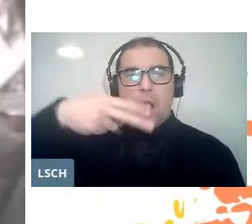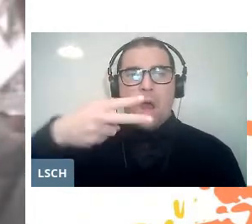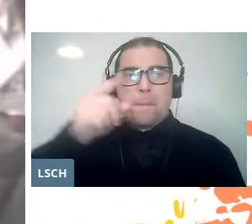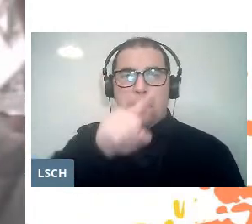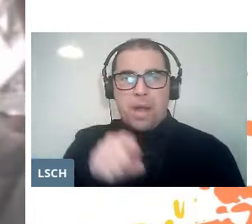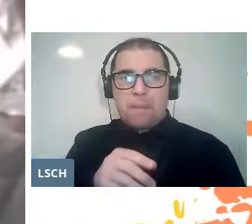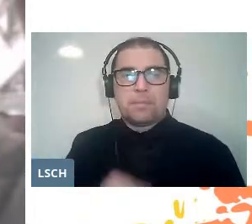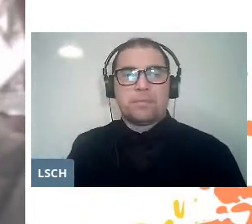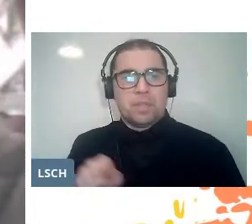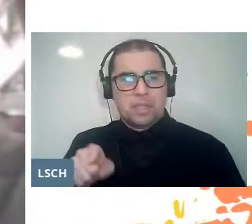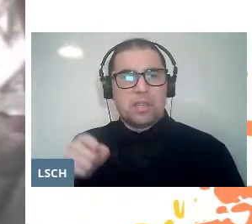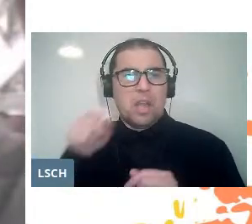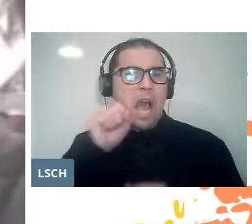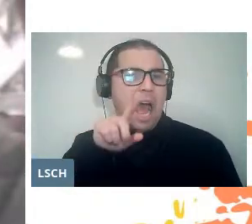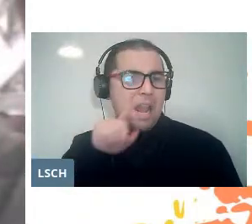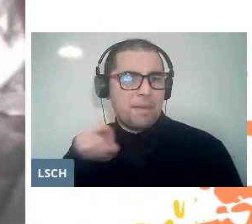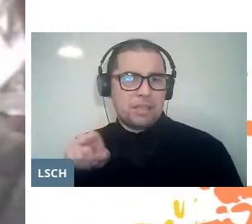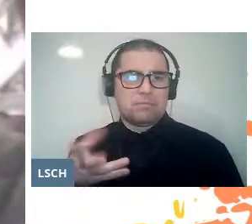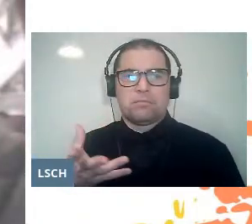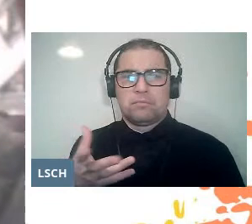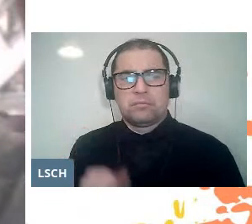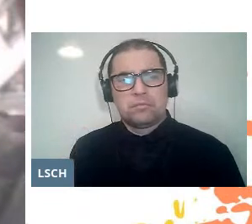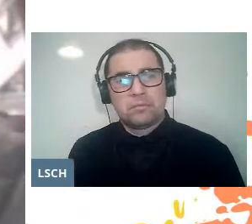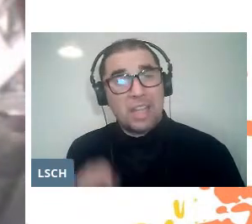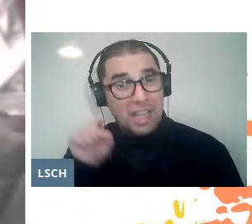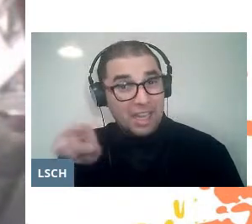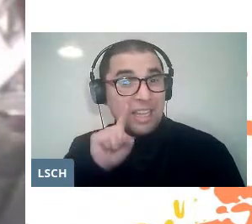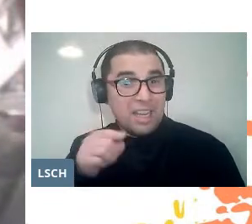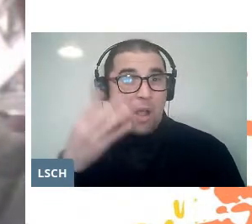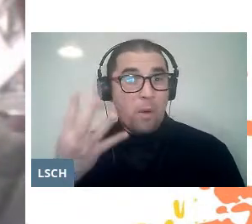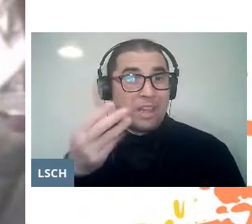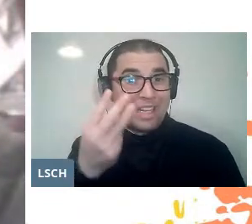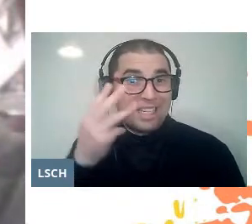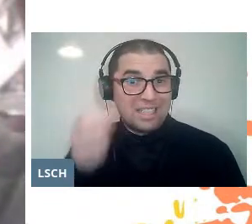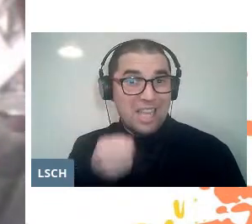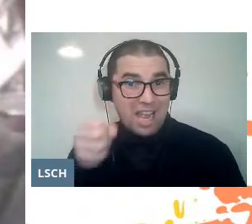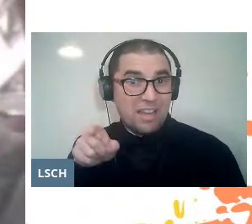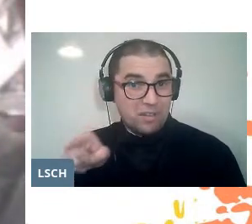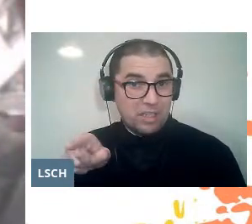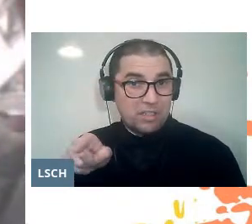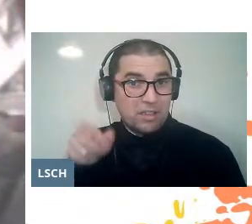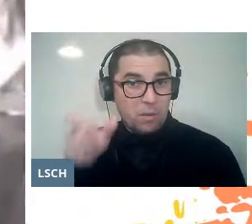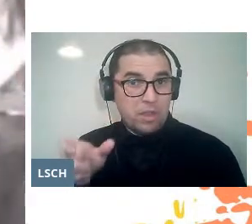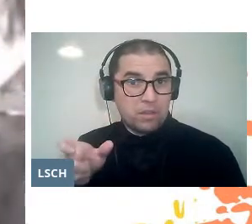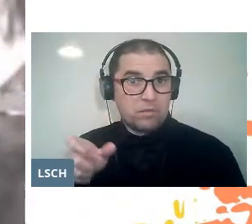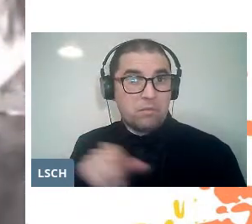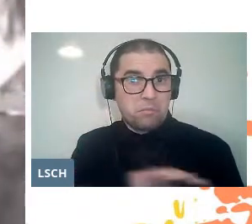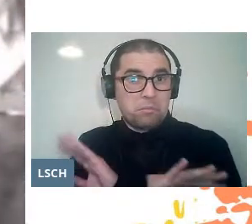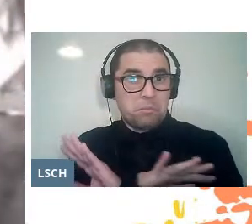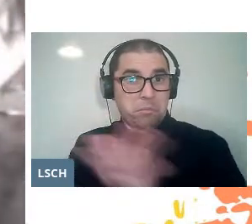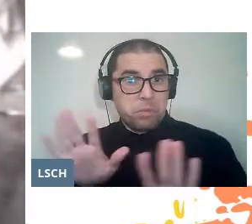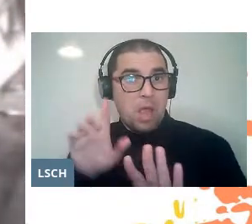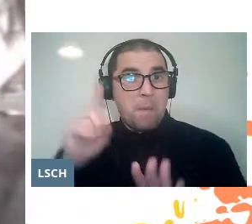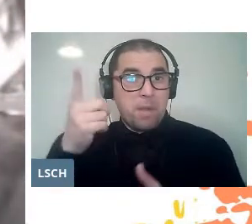Notice that this is very curious, he was 43 years old when he finished his first symphony.